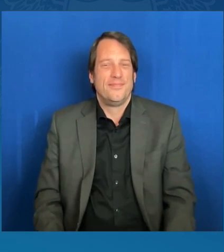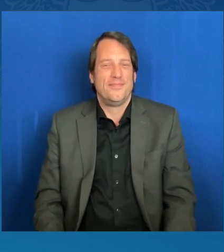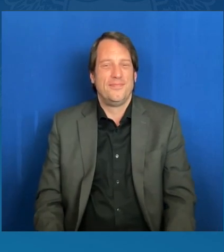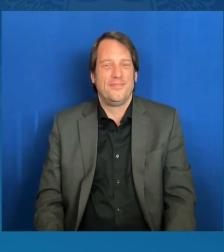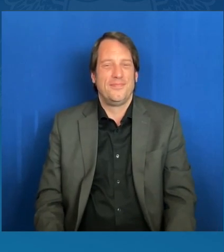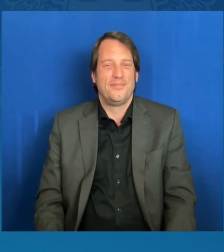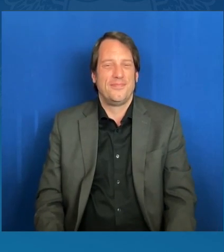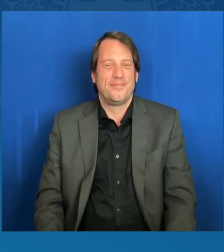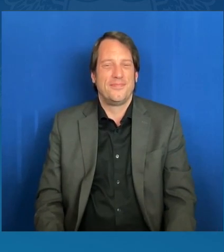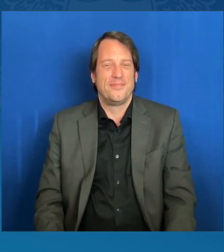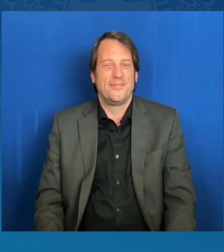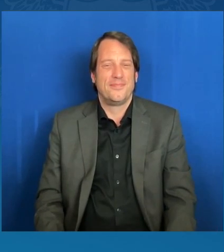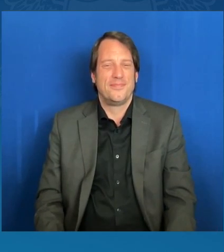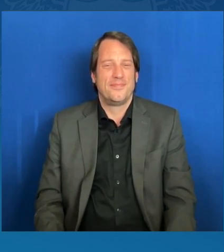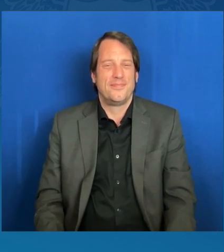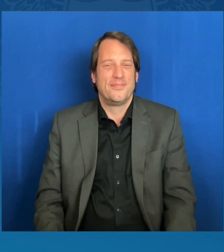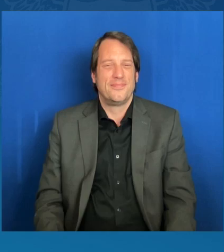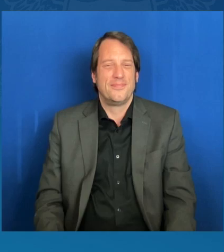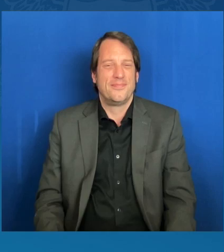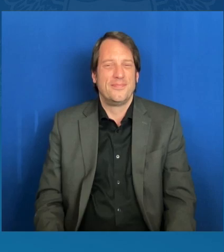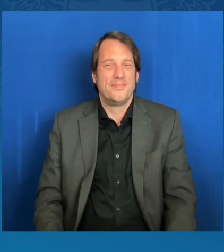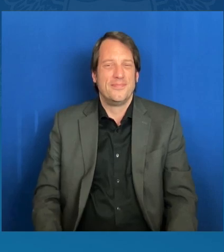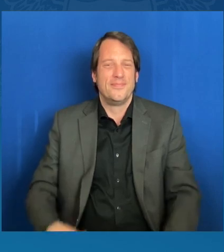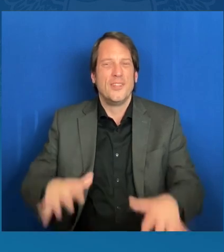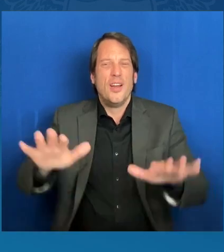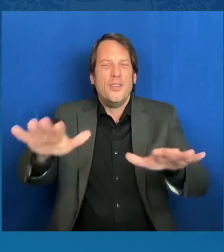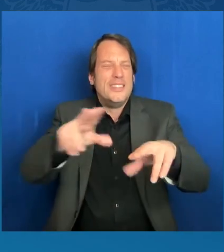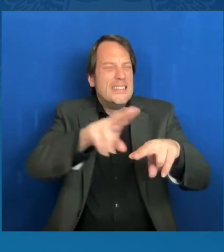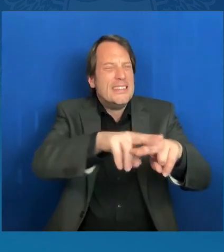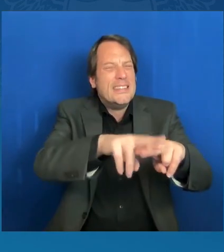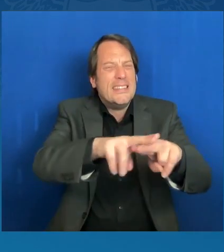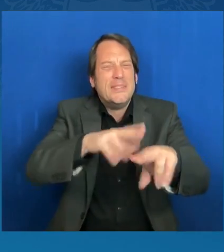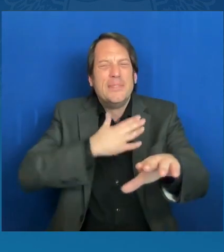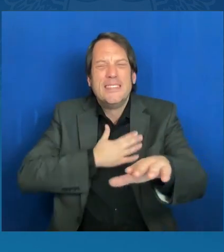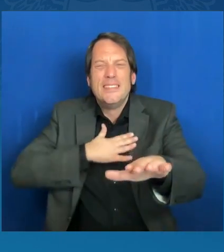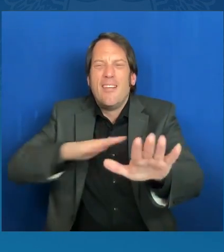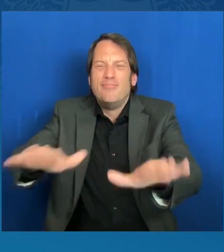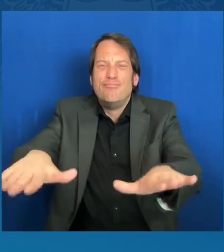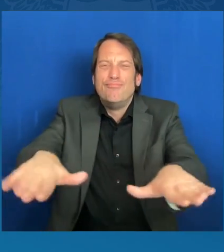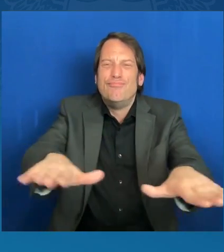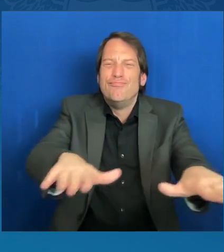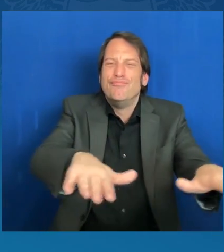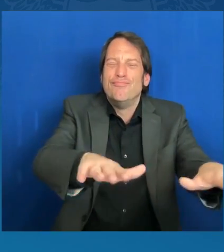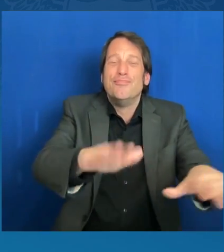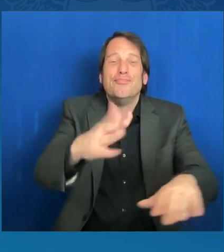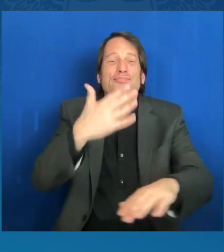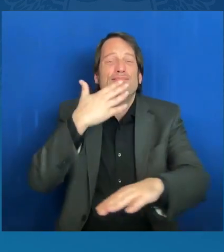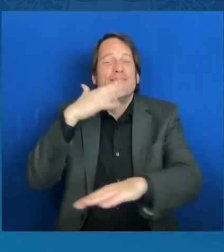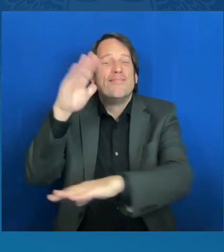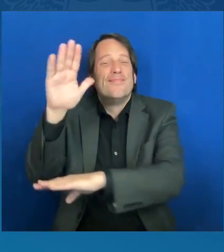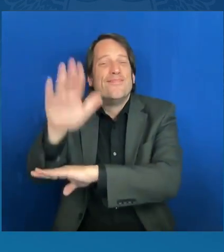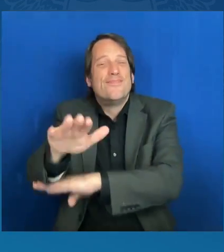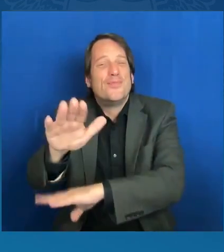Please have a seat. Please have a seat. Good afternoon, everyone. Audience Members: Good afternoon. The Vice President: So, Dr. Chico and I